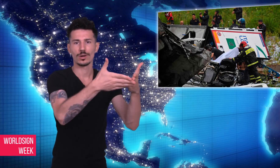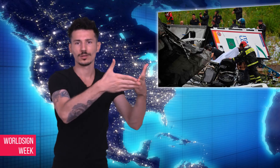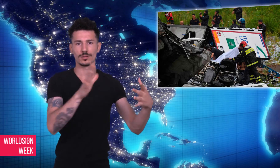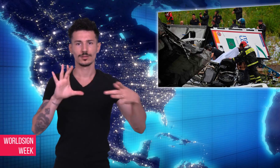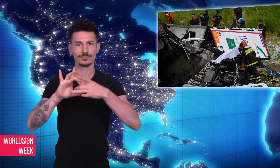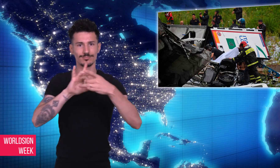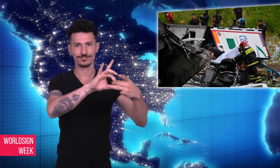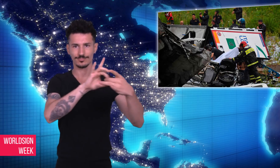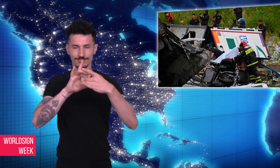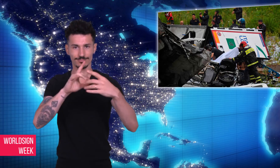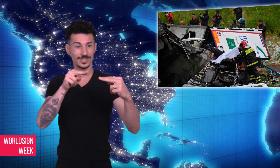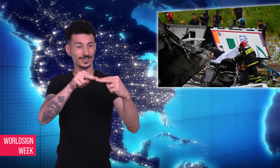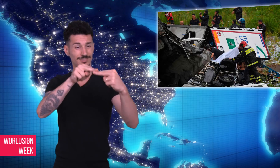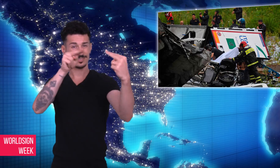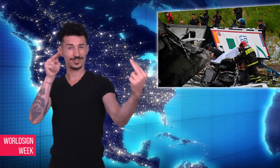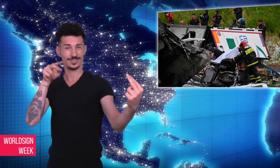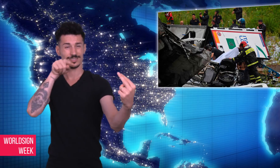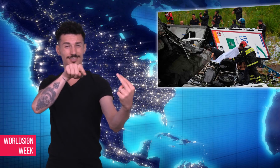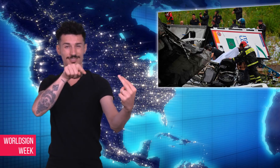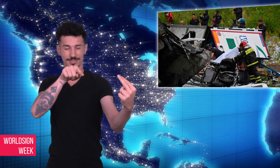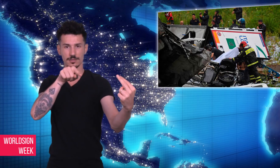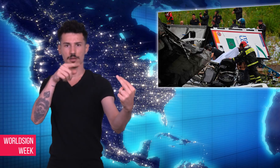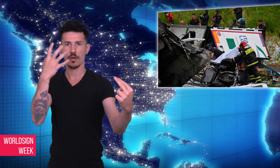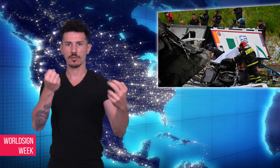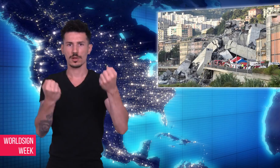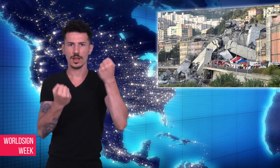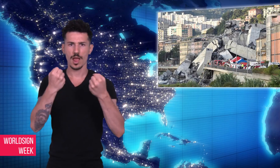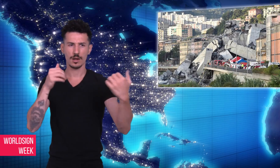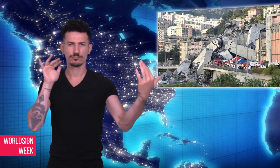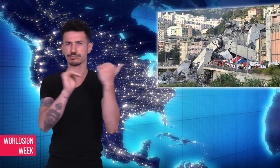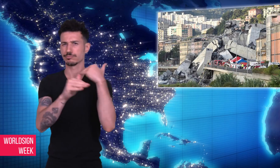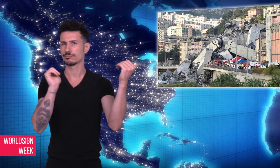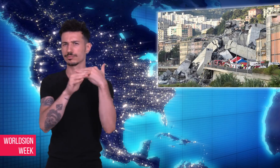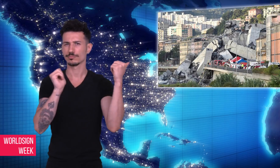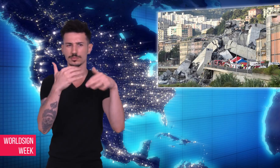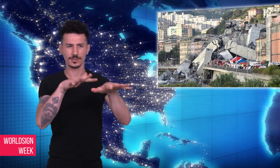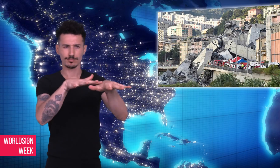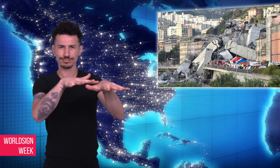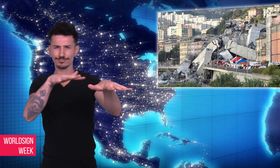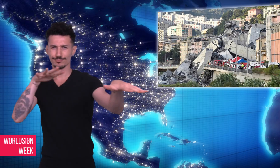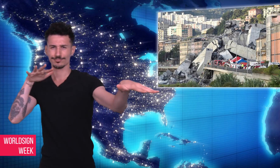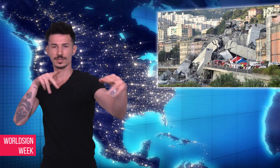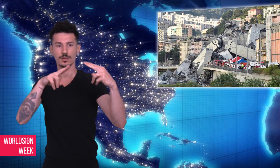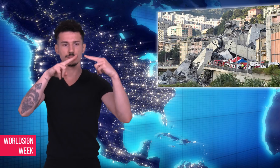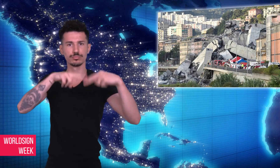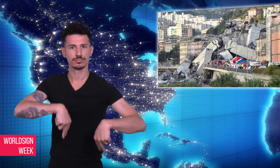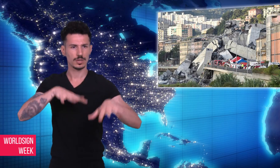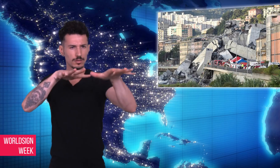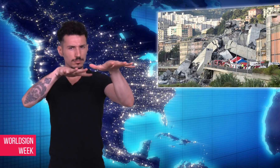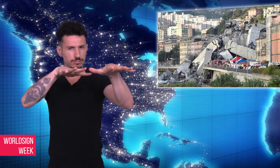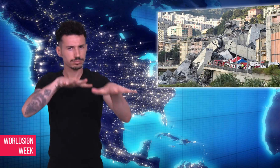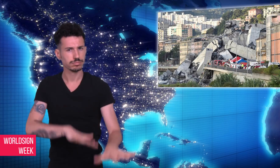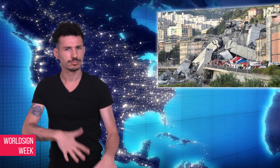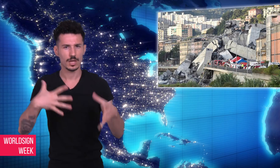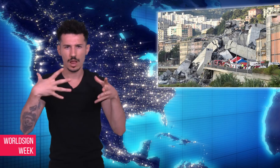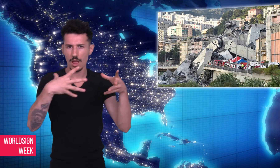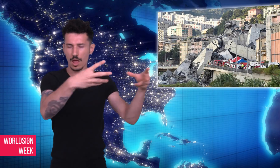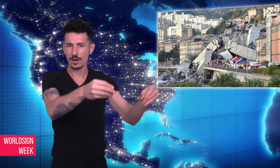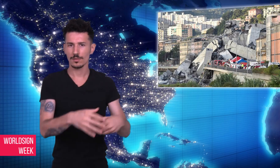traffic. The devastating scene and final moment of collapse was caught on video camera.